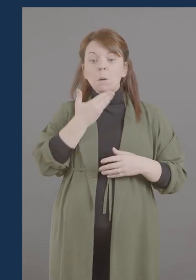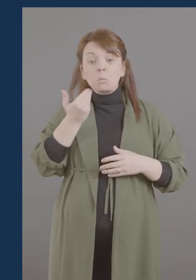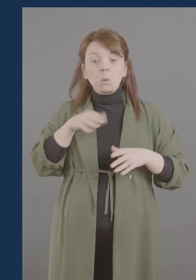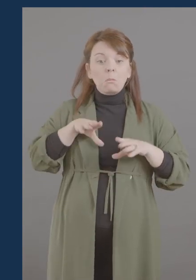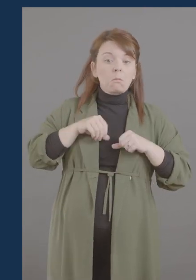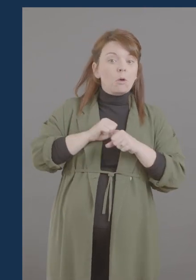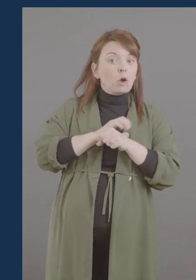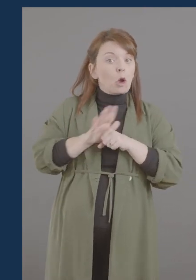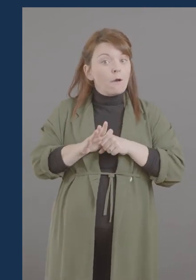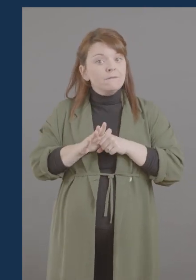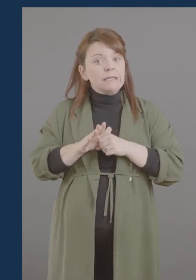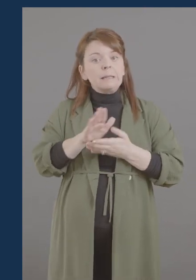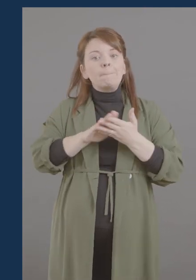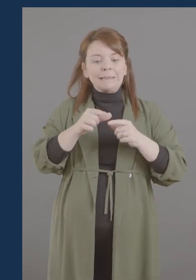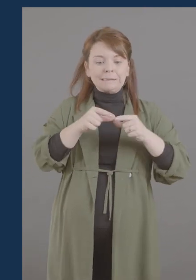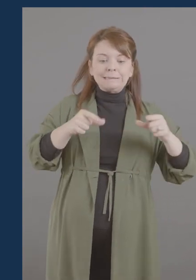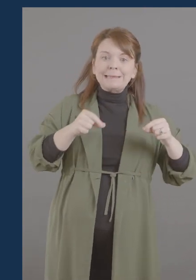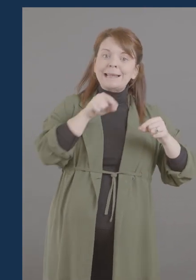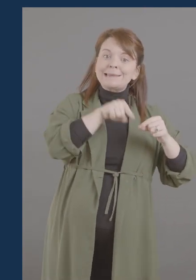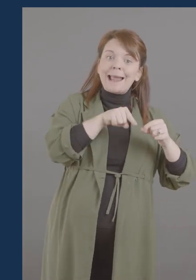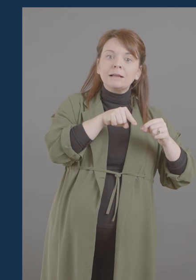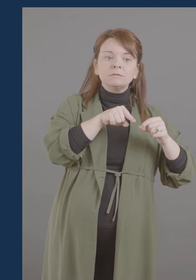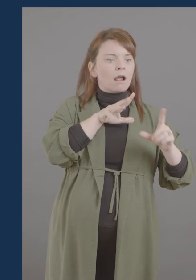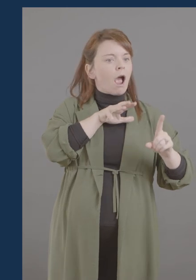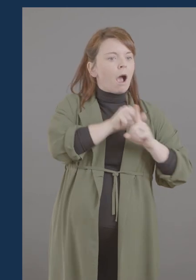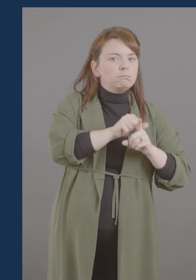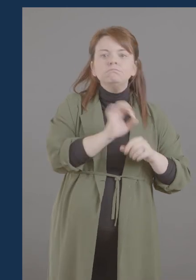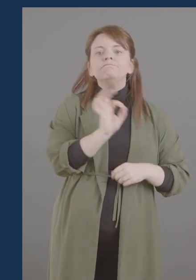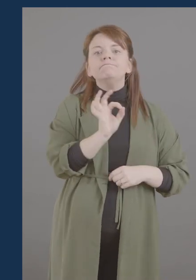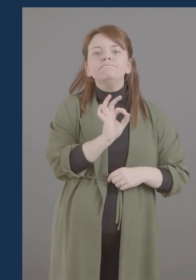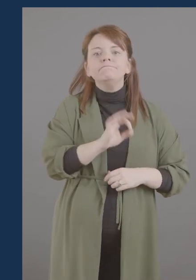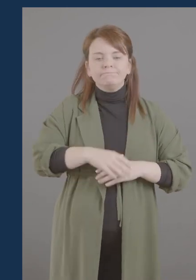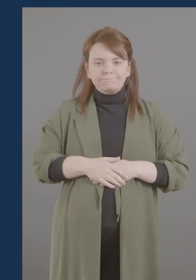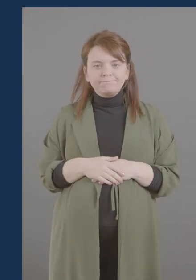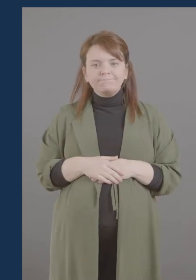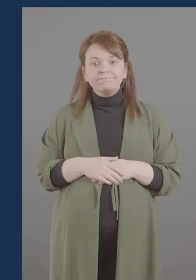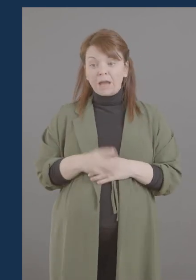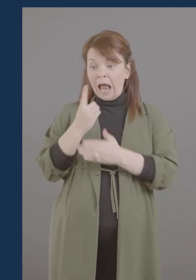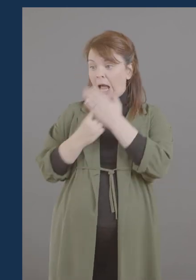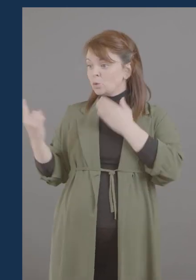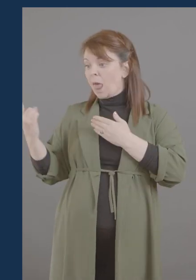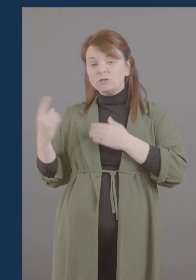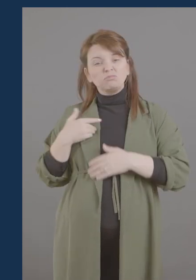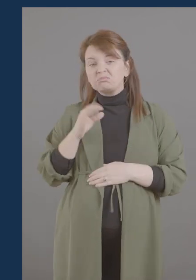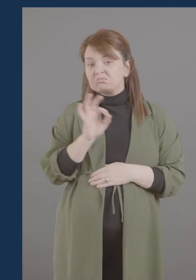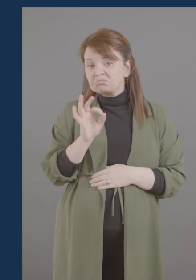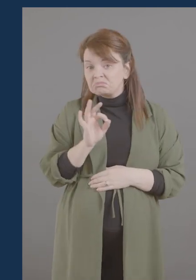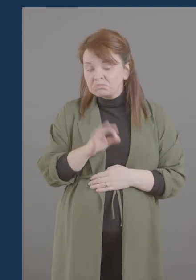A negative result means the test did not find signs of Coronavirus/Covid-19. You do not usually